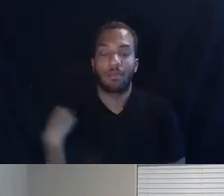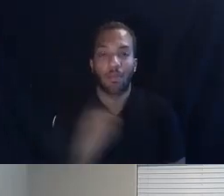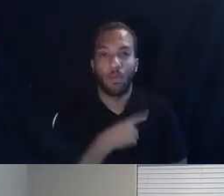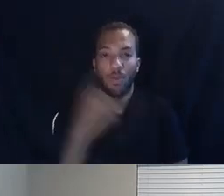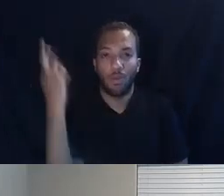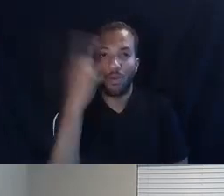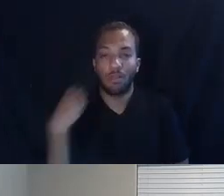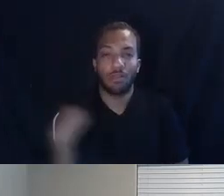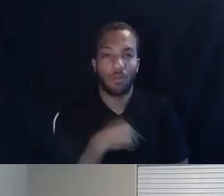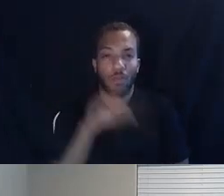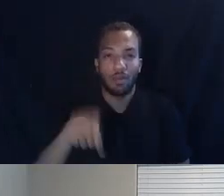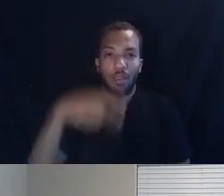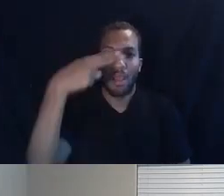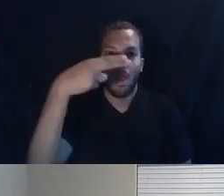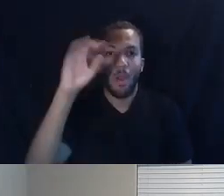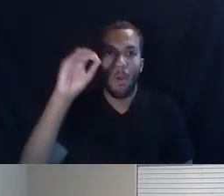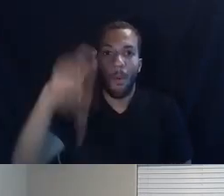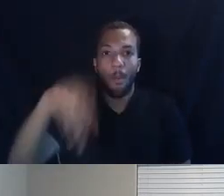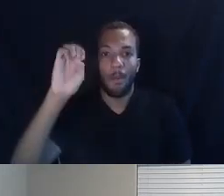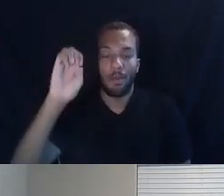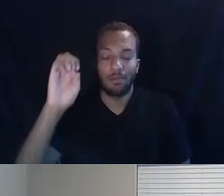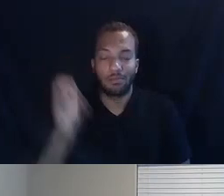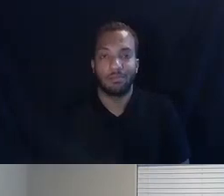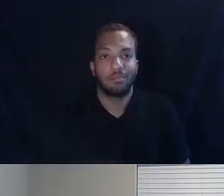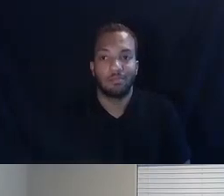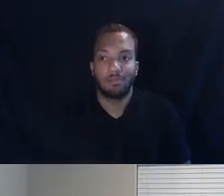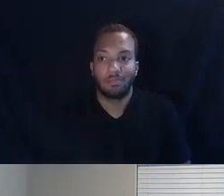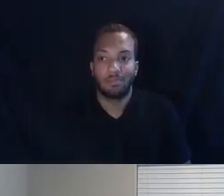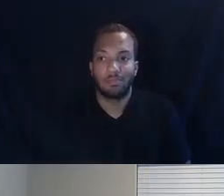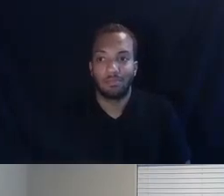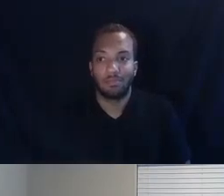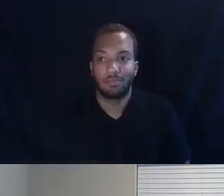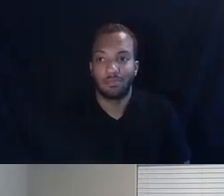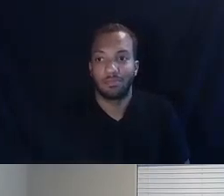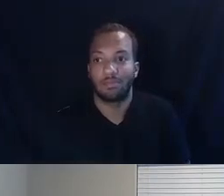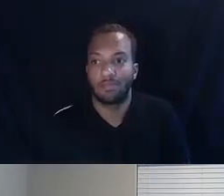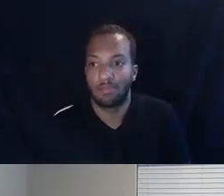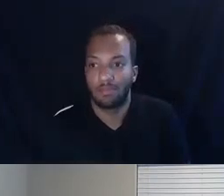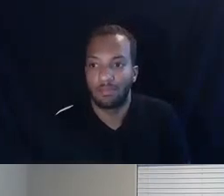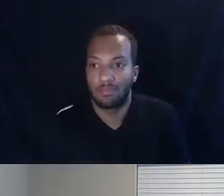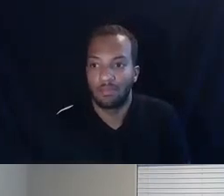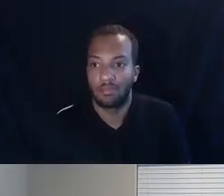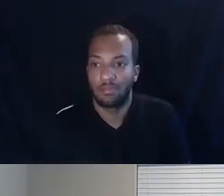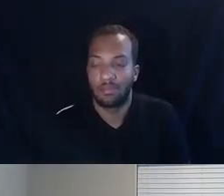There was no way we were gonna be able to do contact tracing, wraparound support services